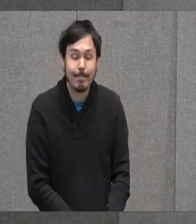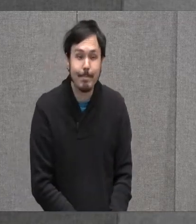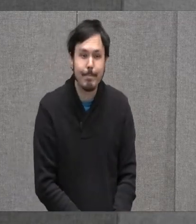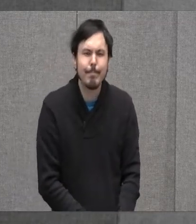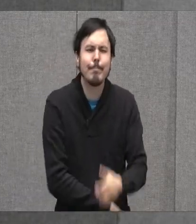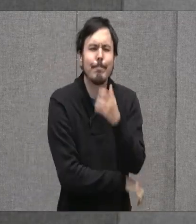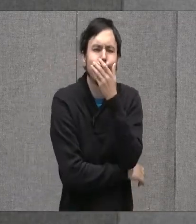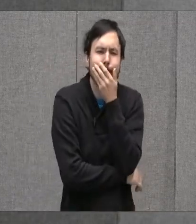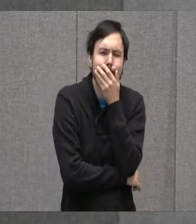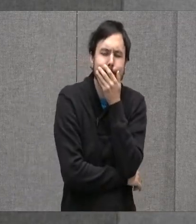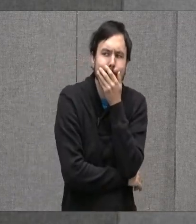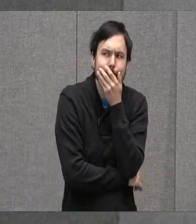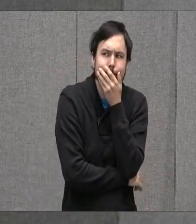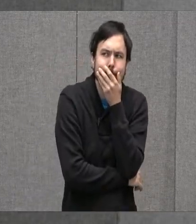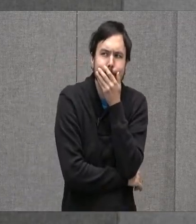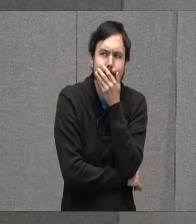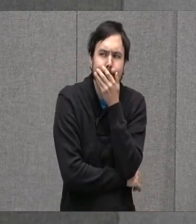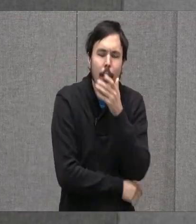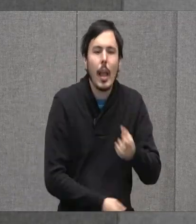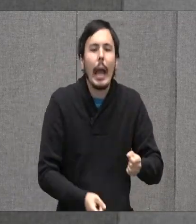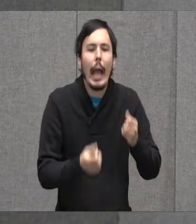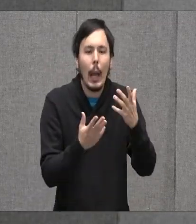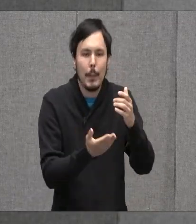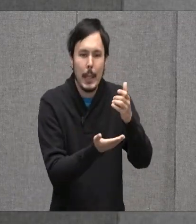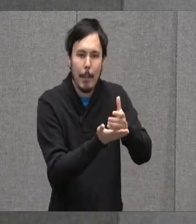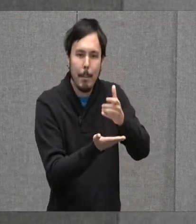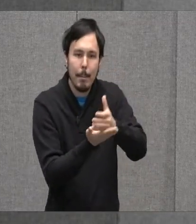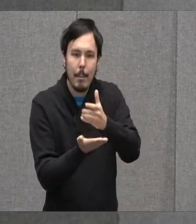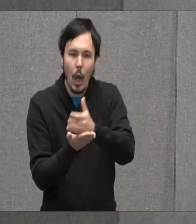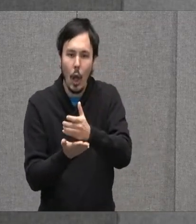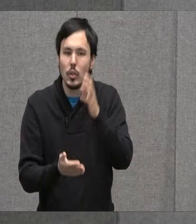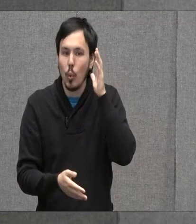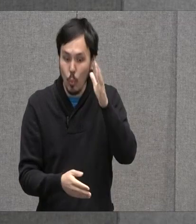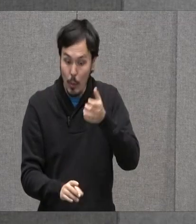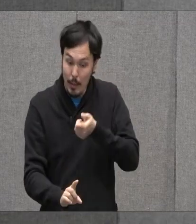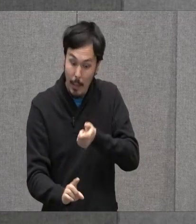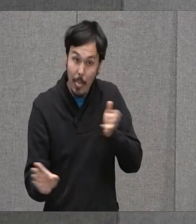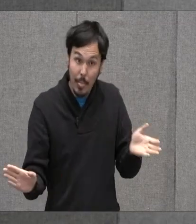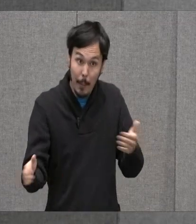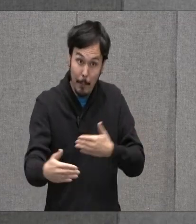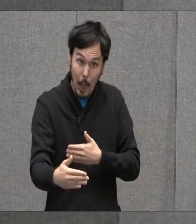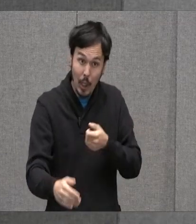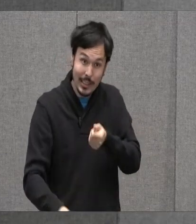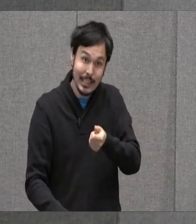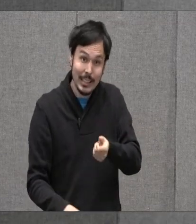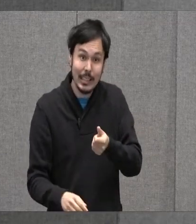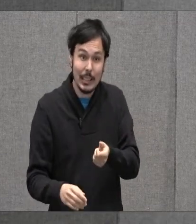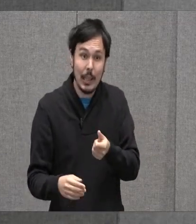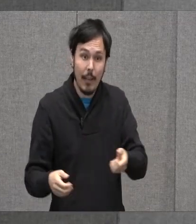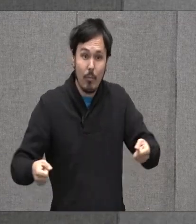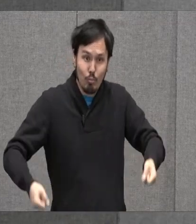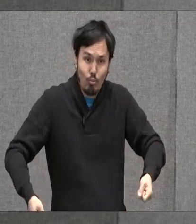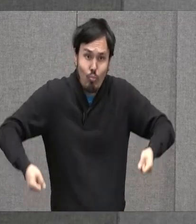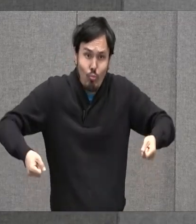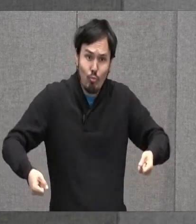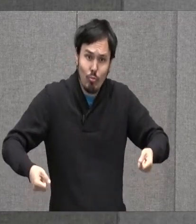Hmm. How many pots will the box hold? Show how you figured that out.